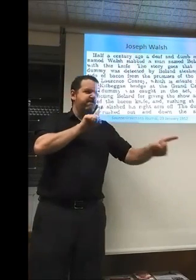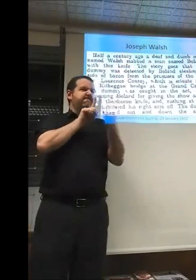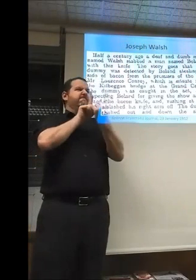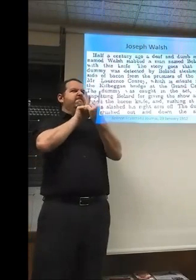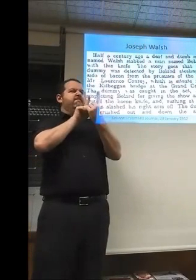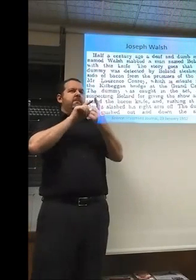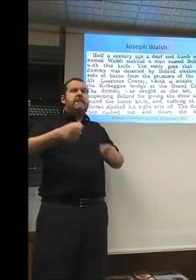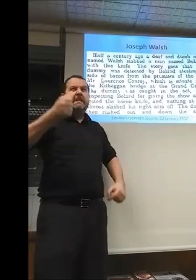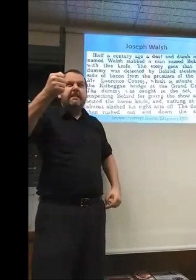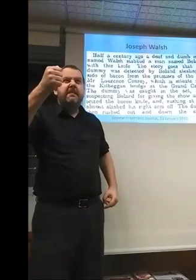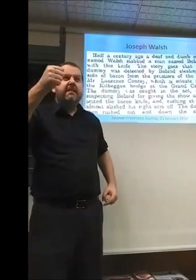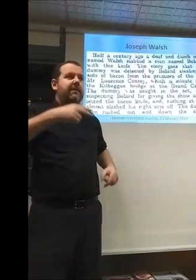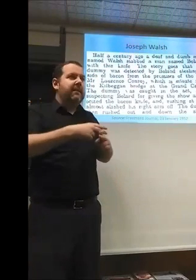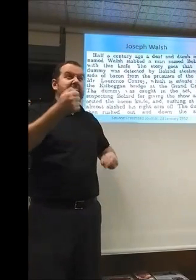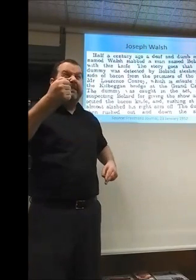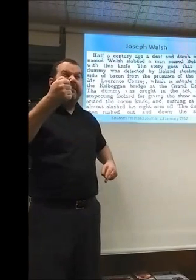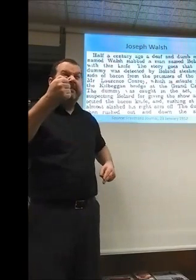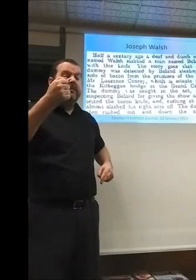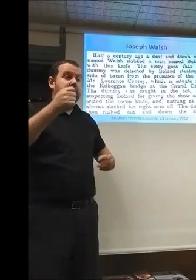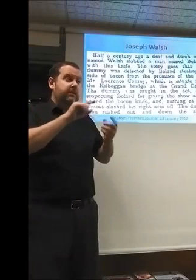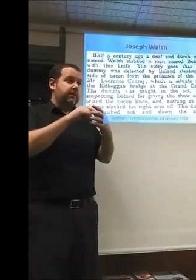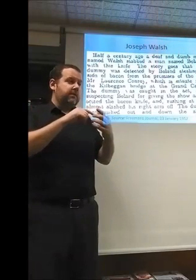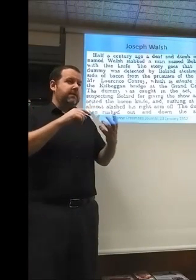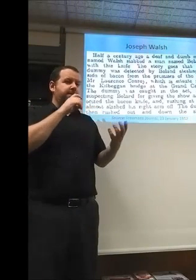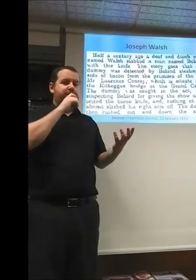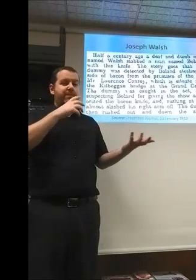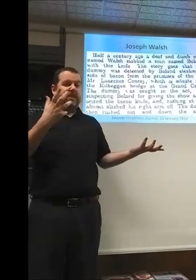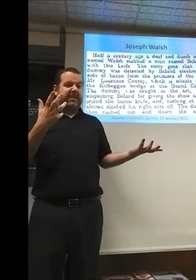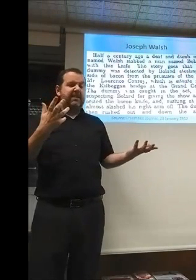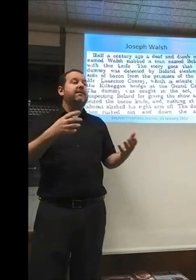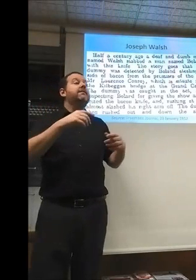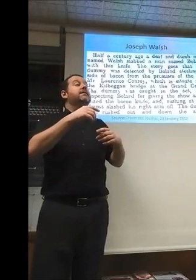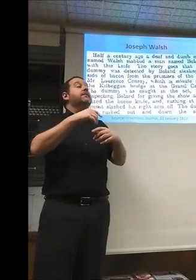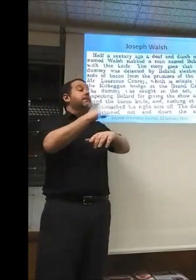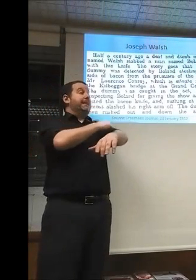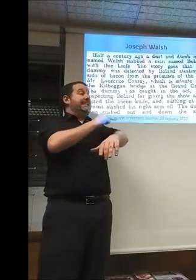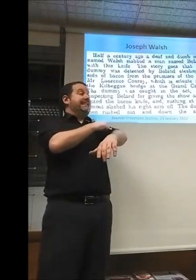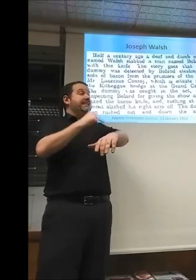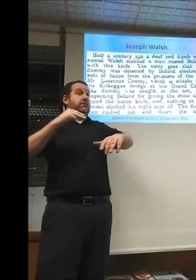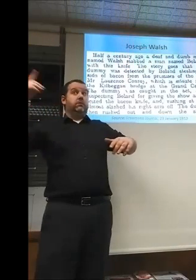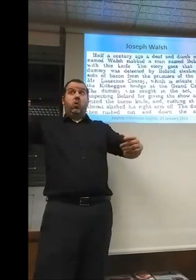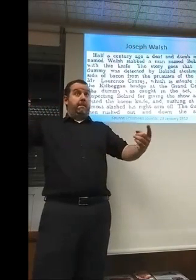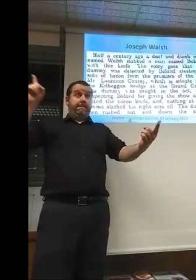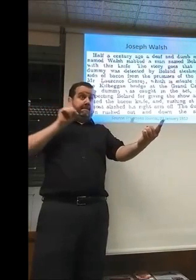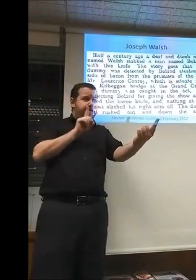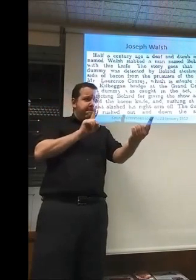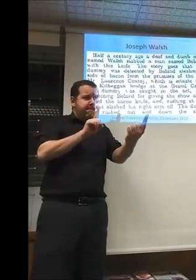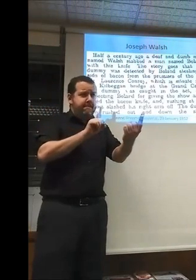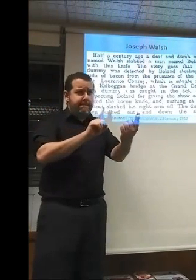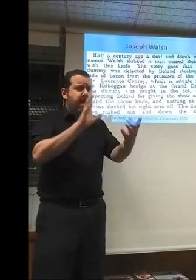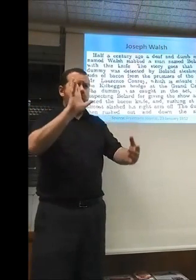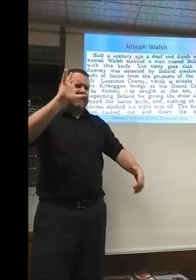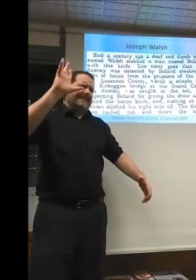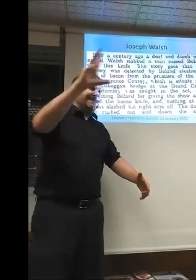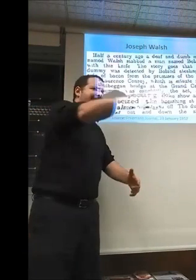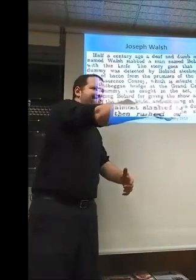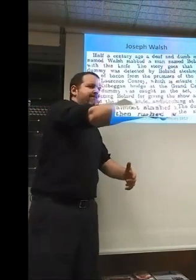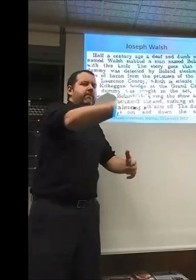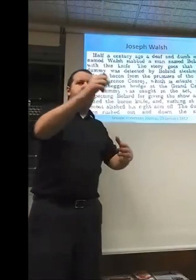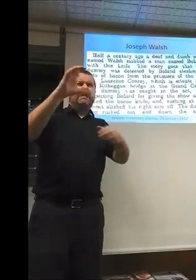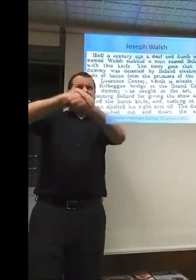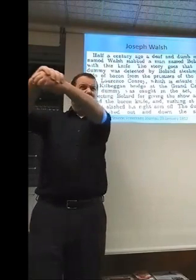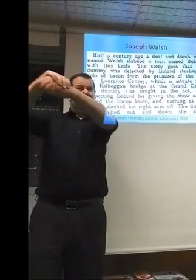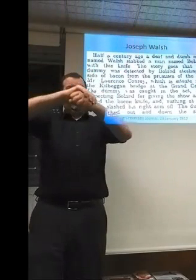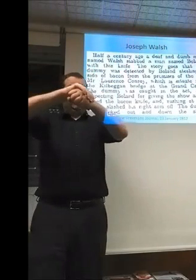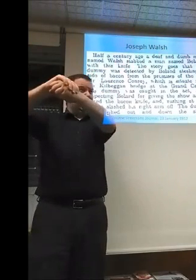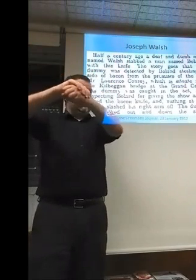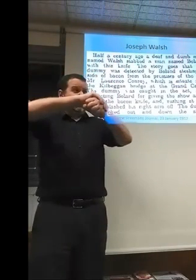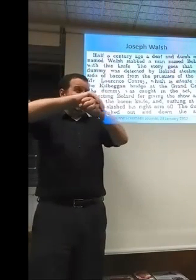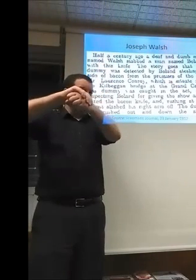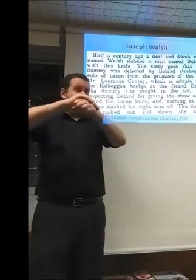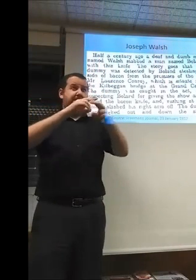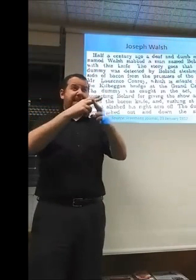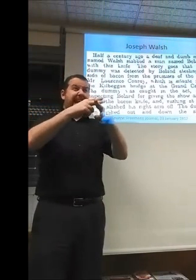brought to court and this was in 1861 and this was in borogh (Maryborogh) and he had